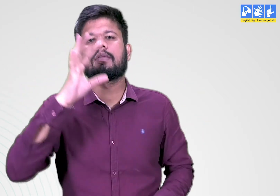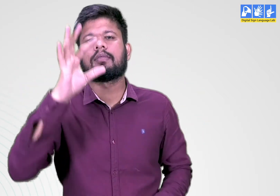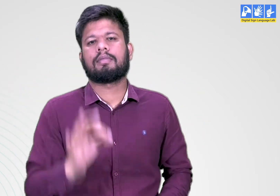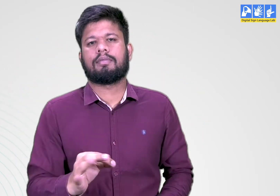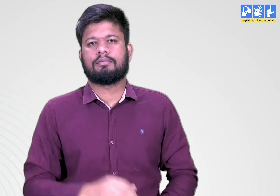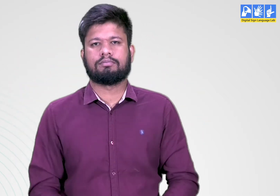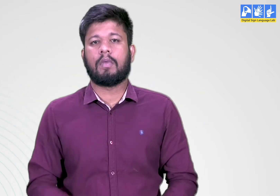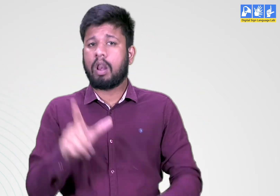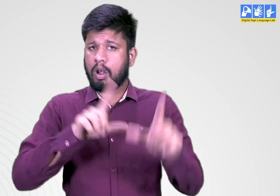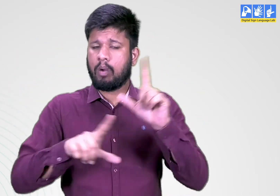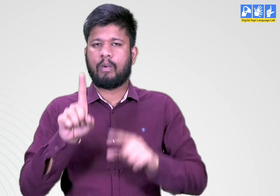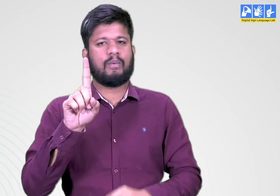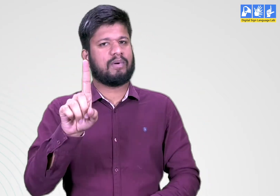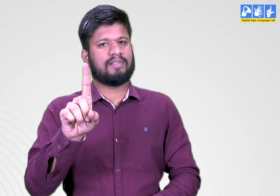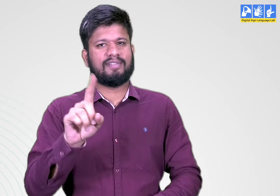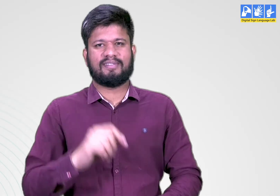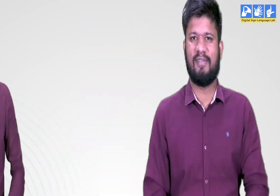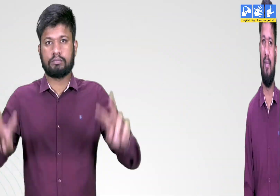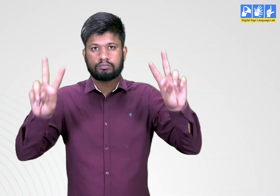Language is the key which makes us human.